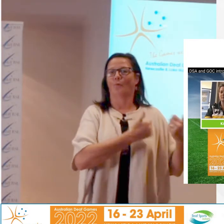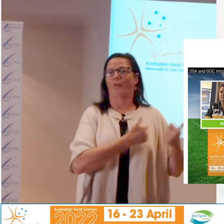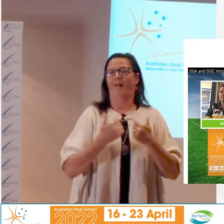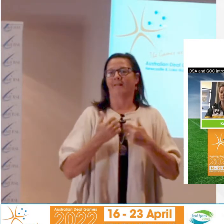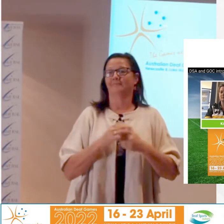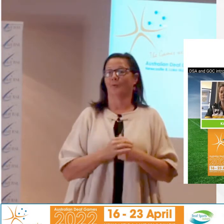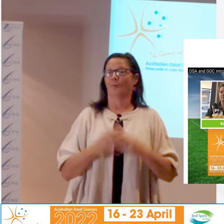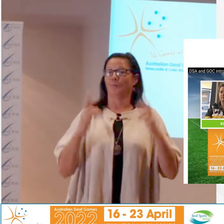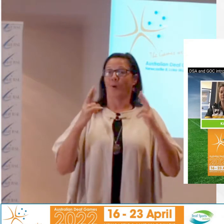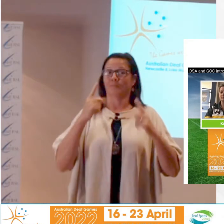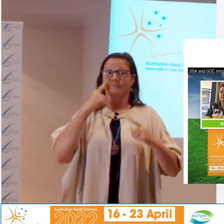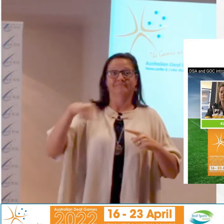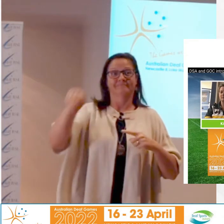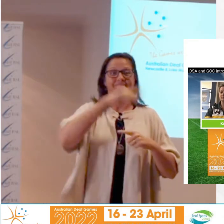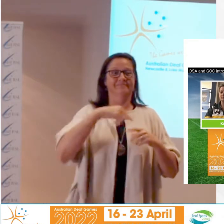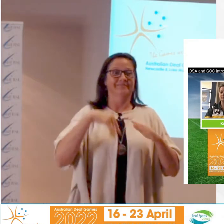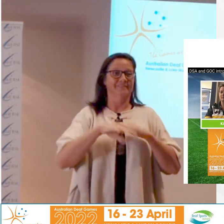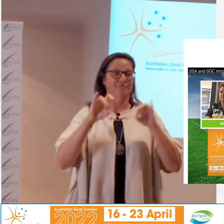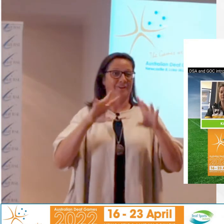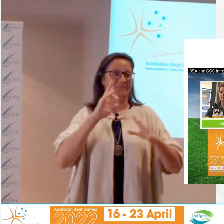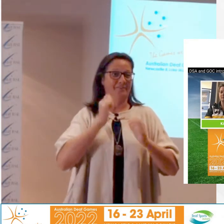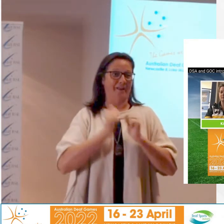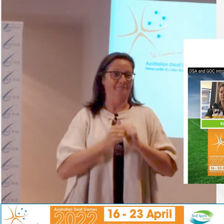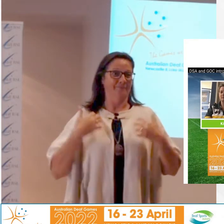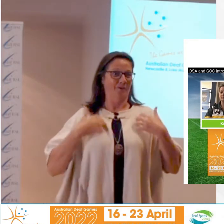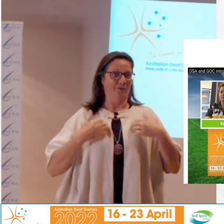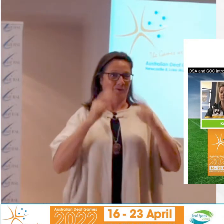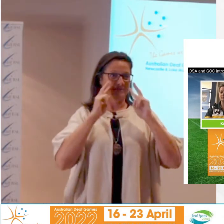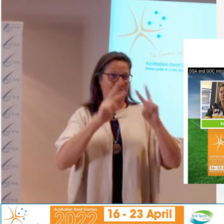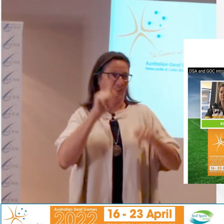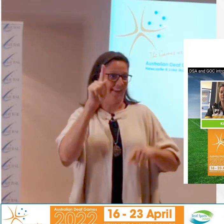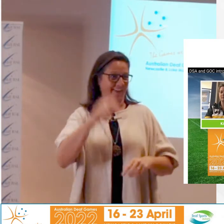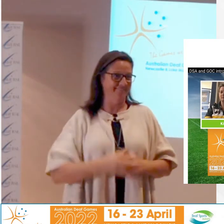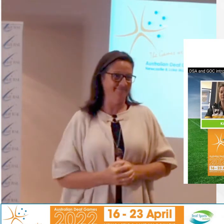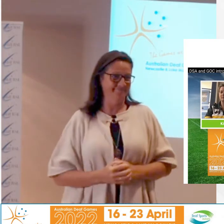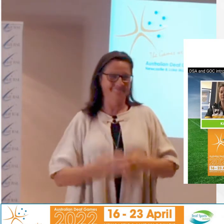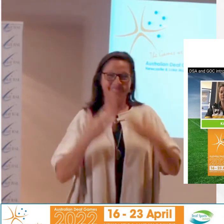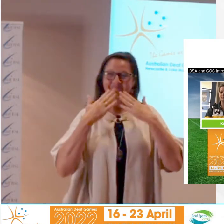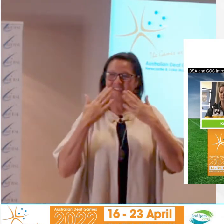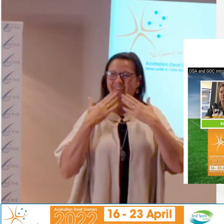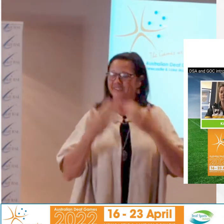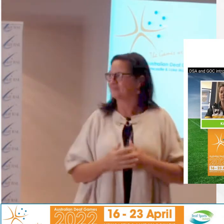together to engage with whole of communities so i look forward to seeing you all there thank you